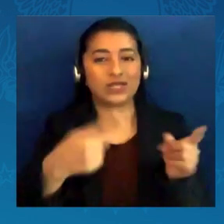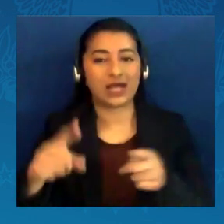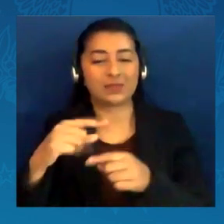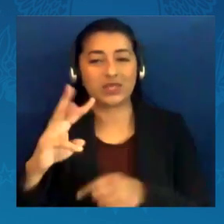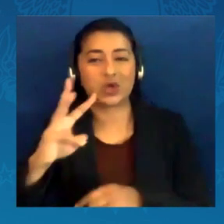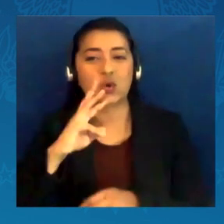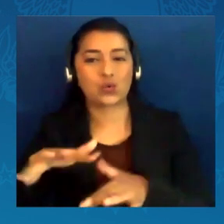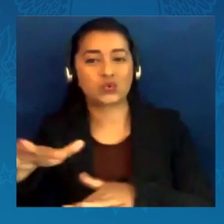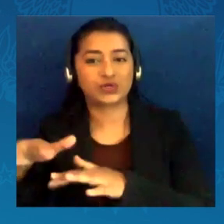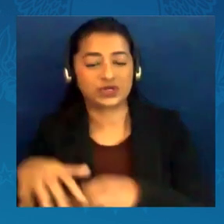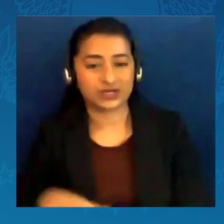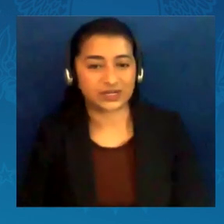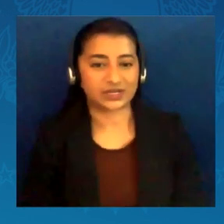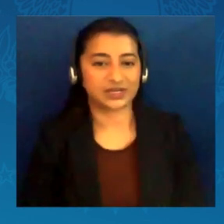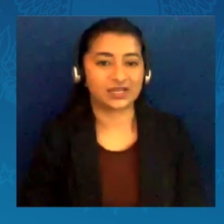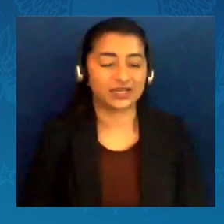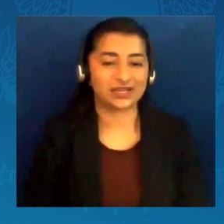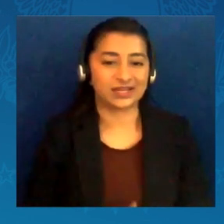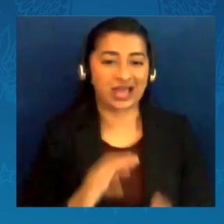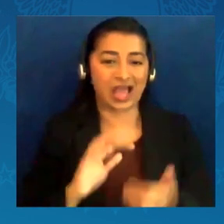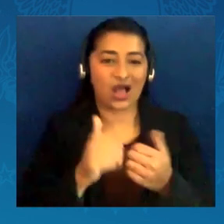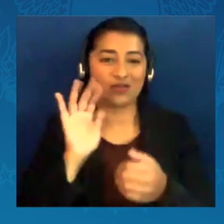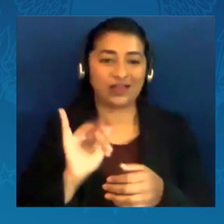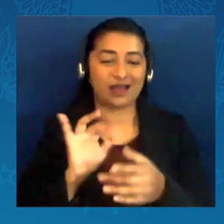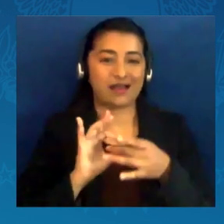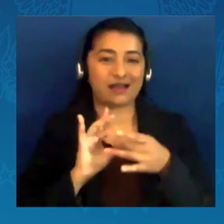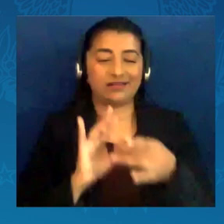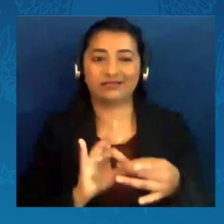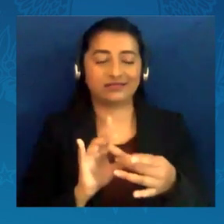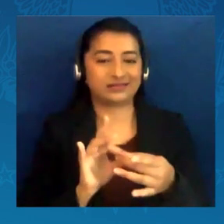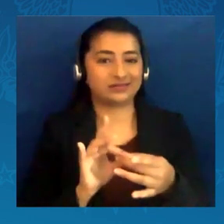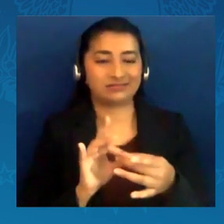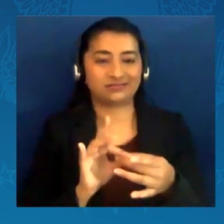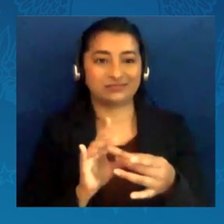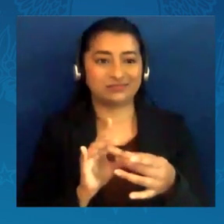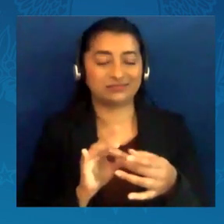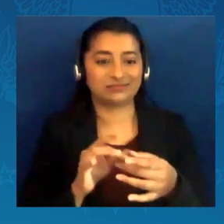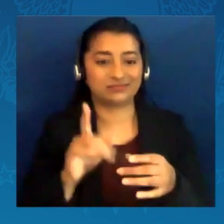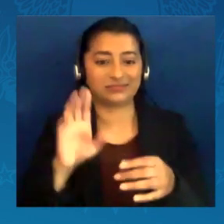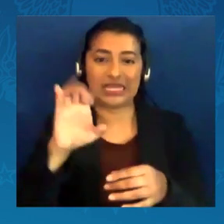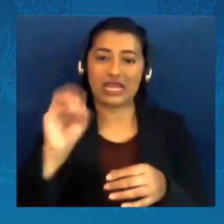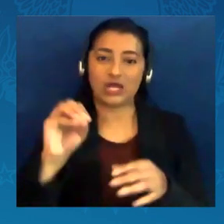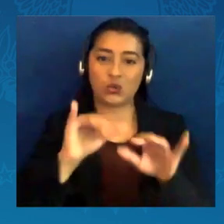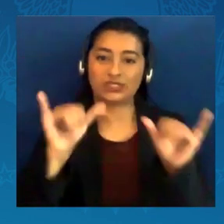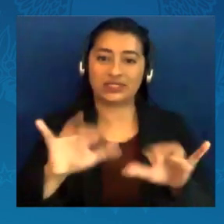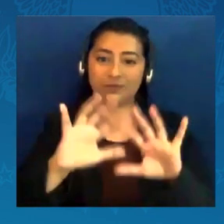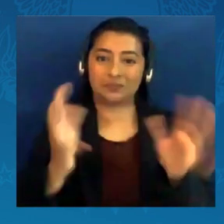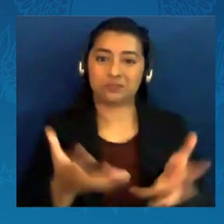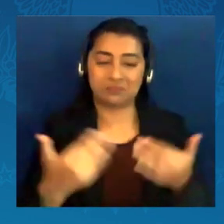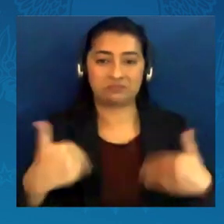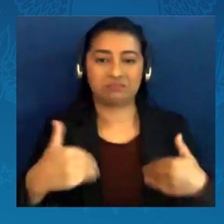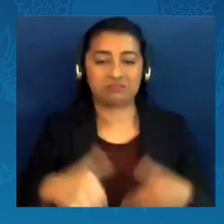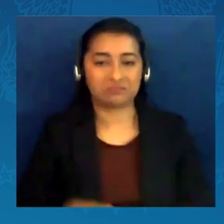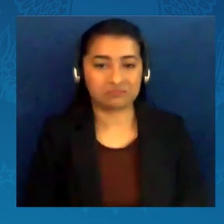and how that relates to some is an ecosystem. Yeah, okay. Okay, I could be with you guys.